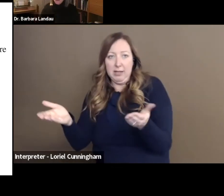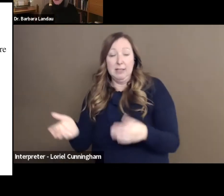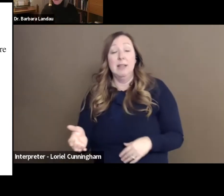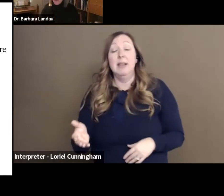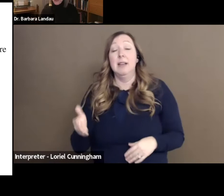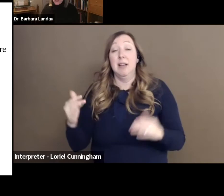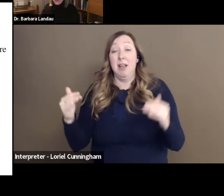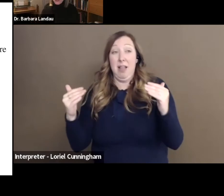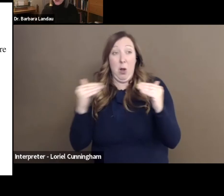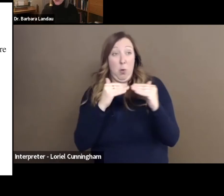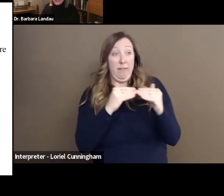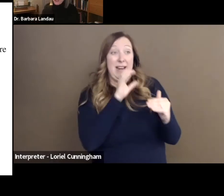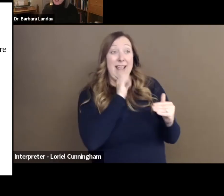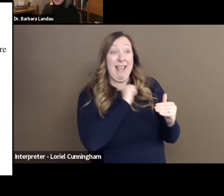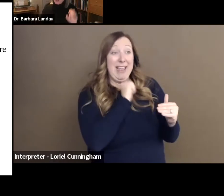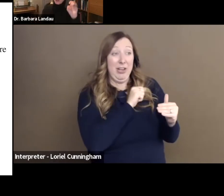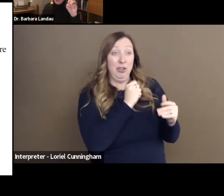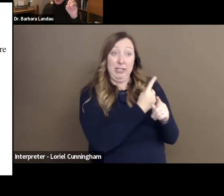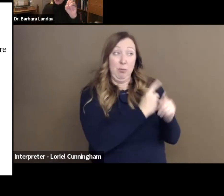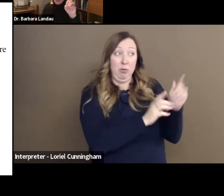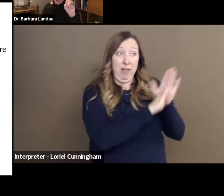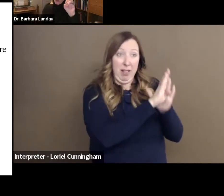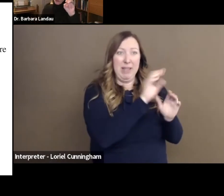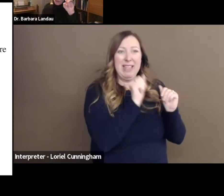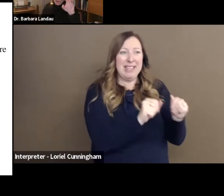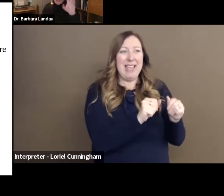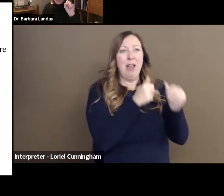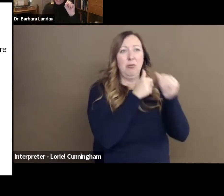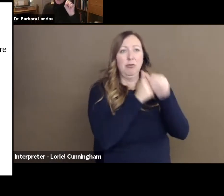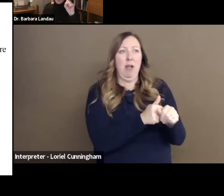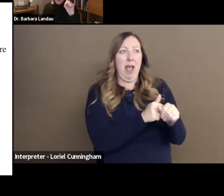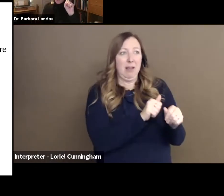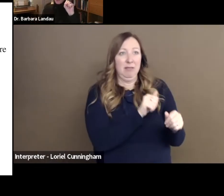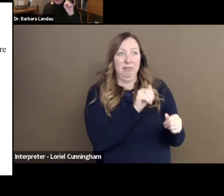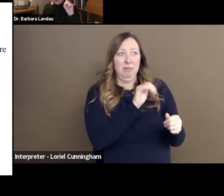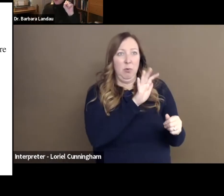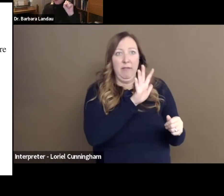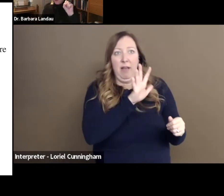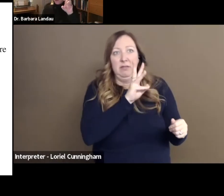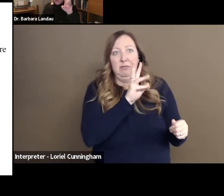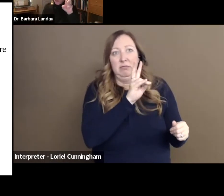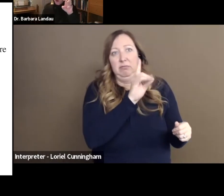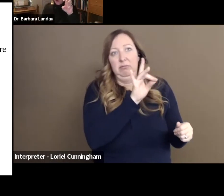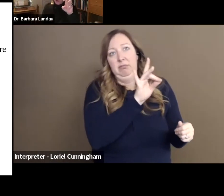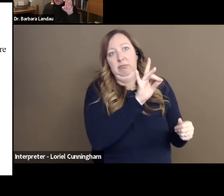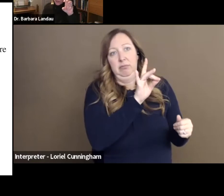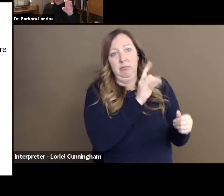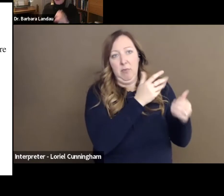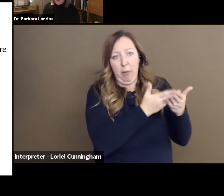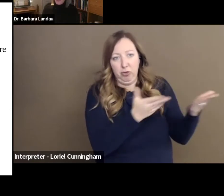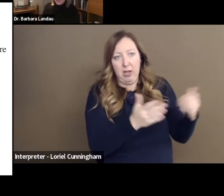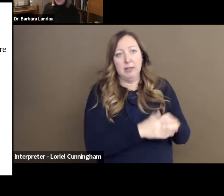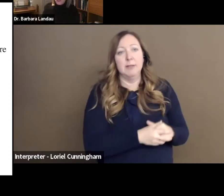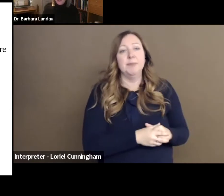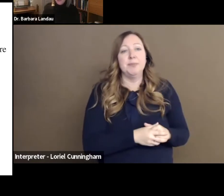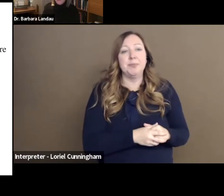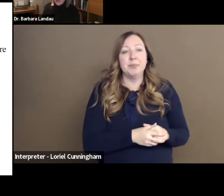we've worked on subitizing the ability to immediately abstract the number of a